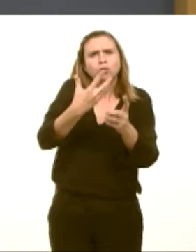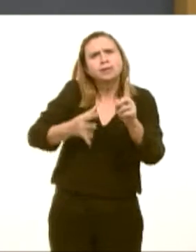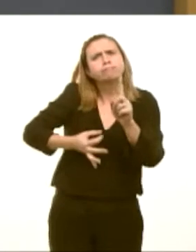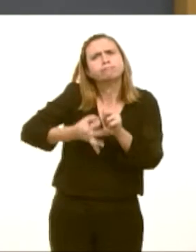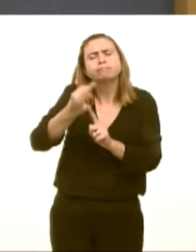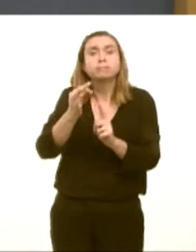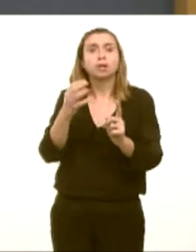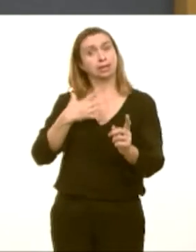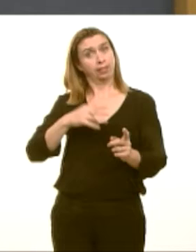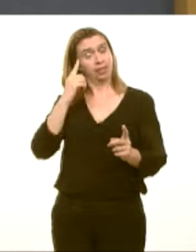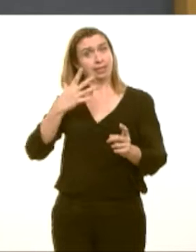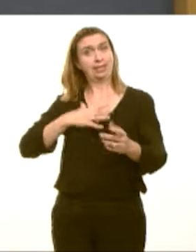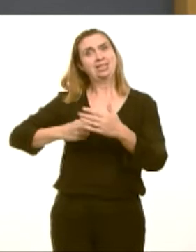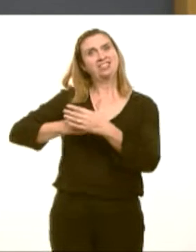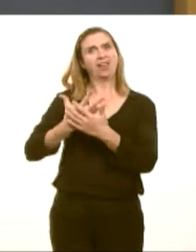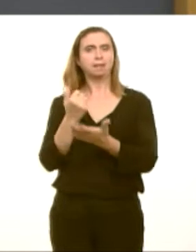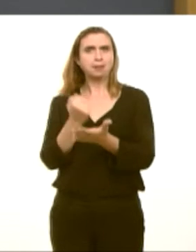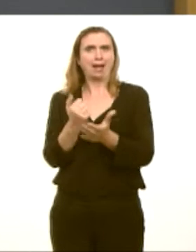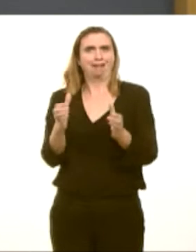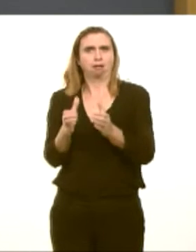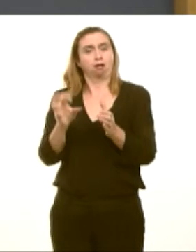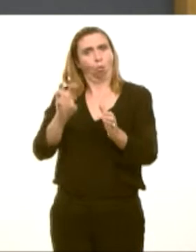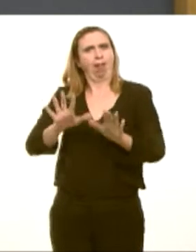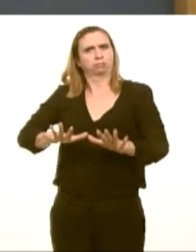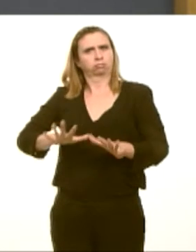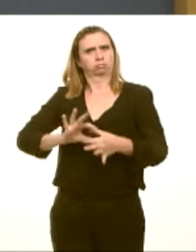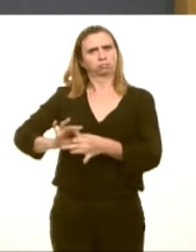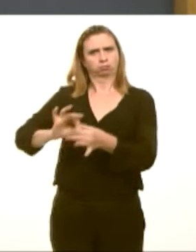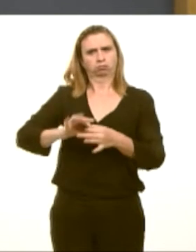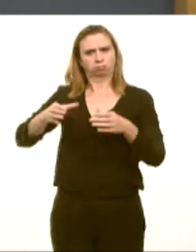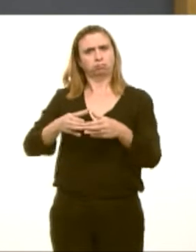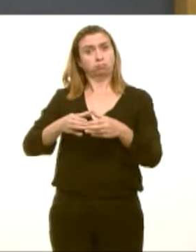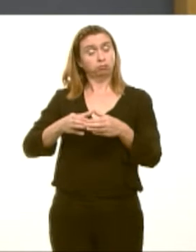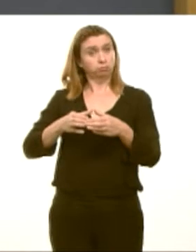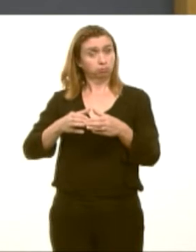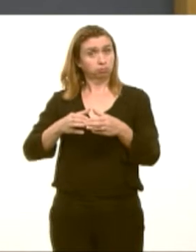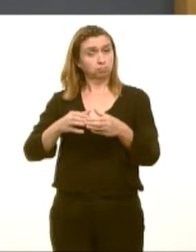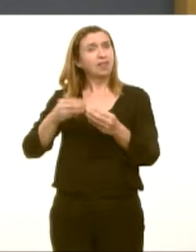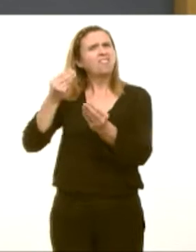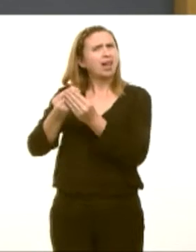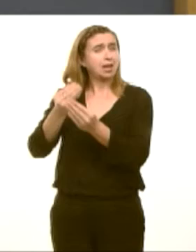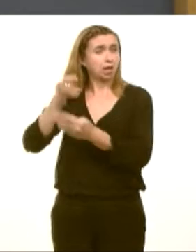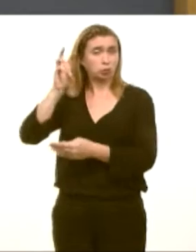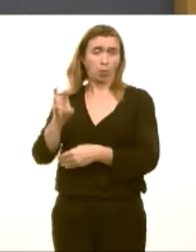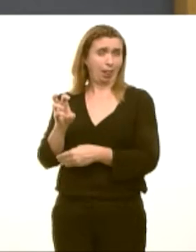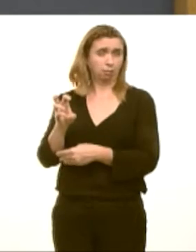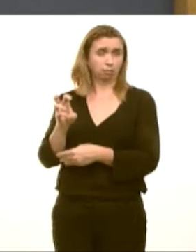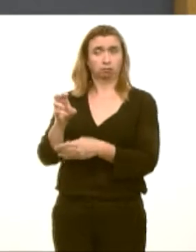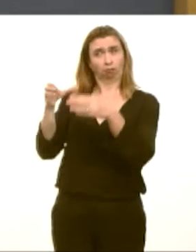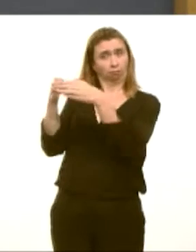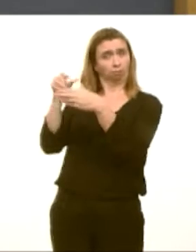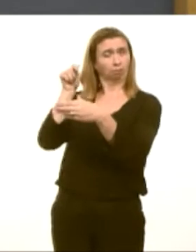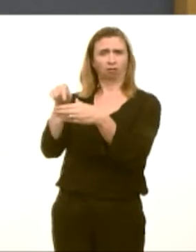bank for Wales, and does he agree with me that Finance Wales is not fit for purpose